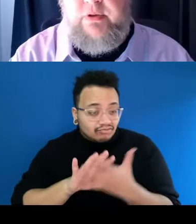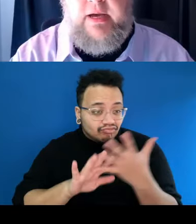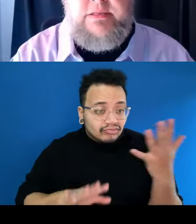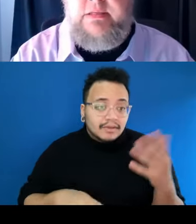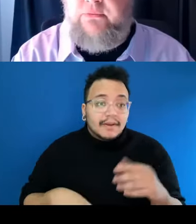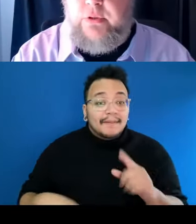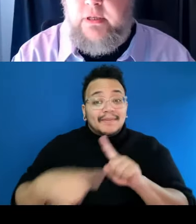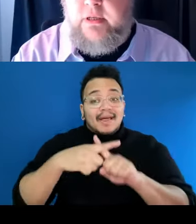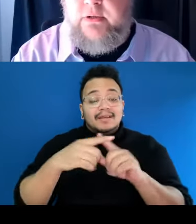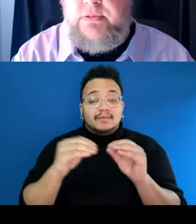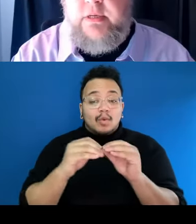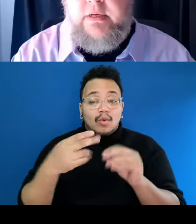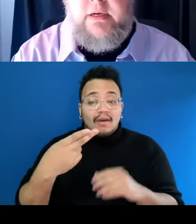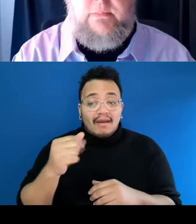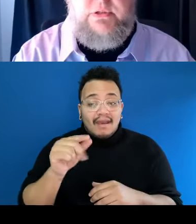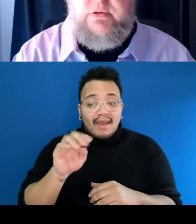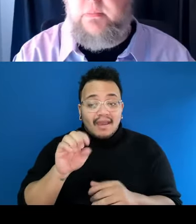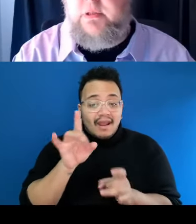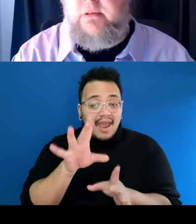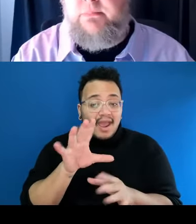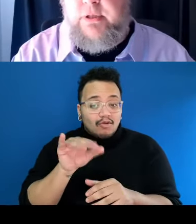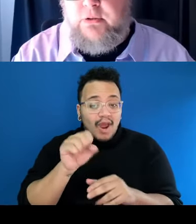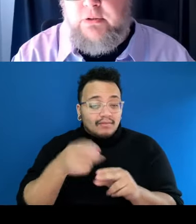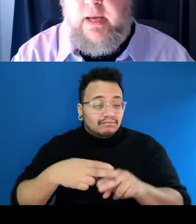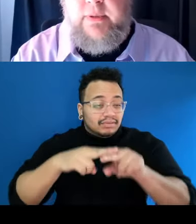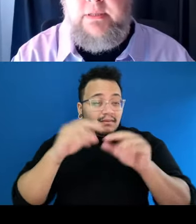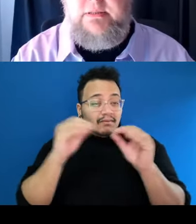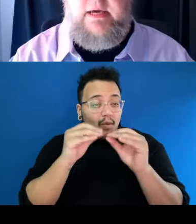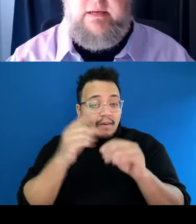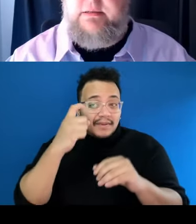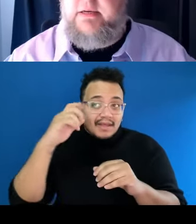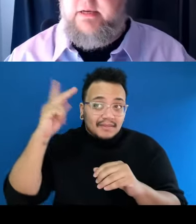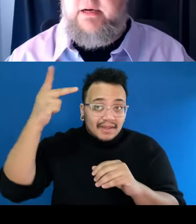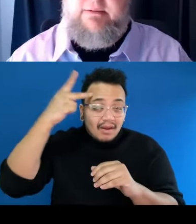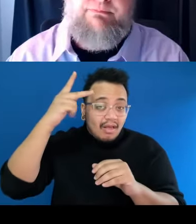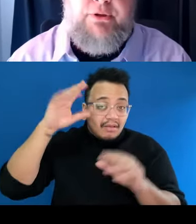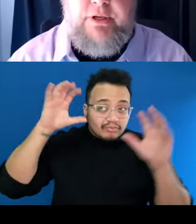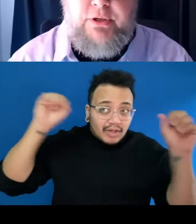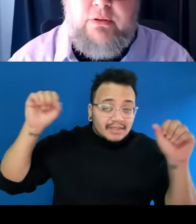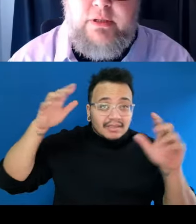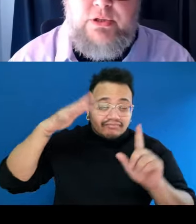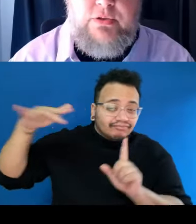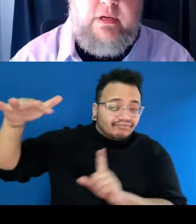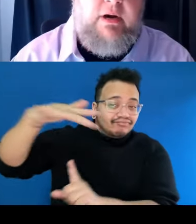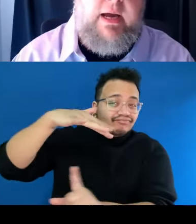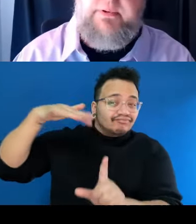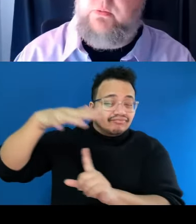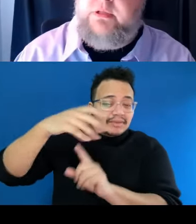over the last several years, due to some of the political climate and political issues that are happening.